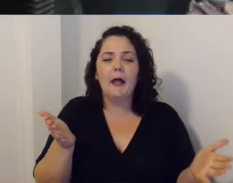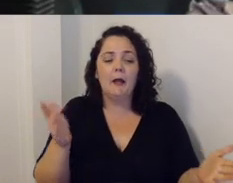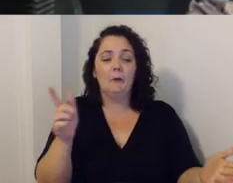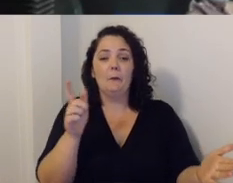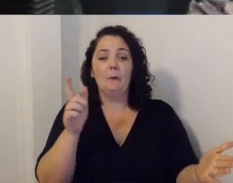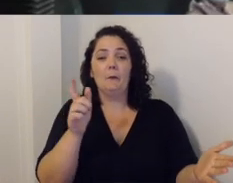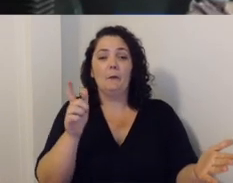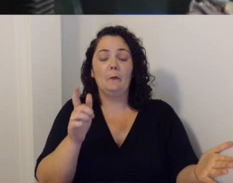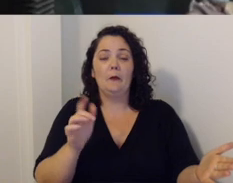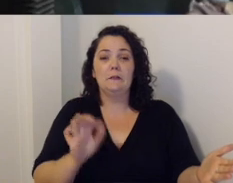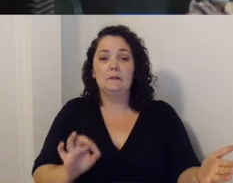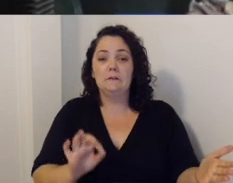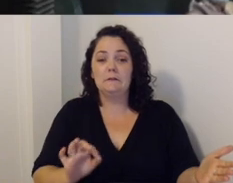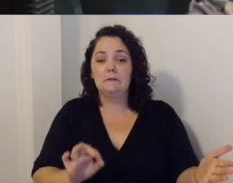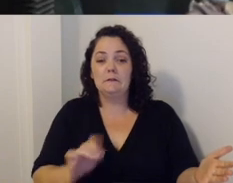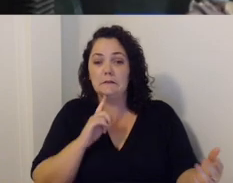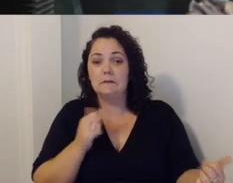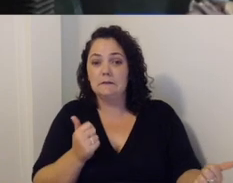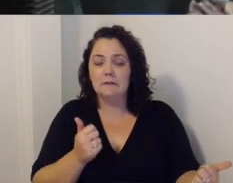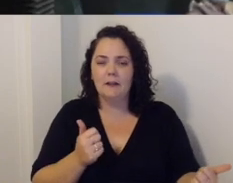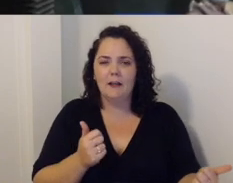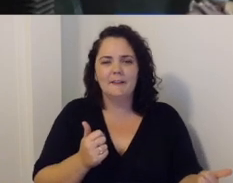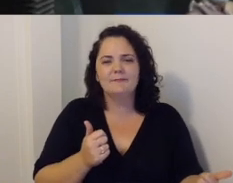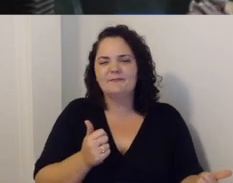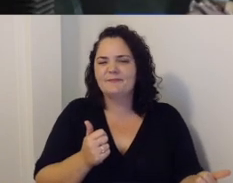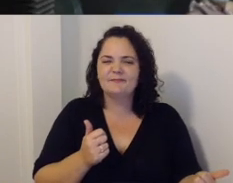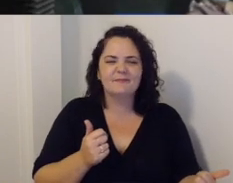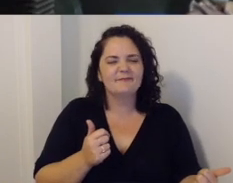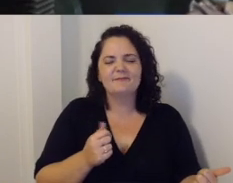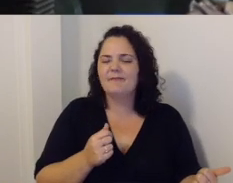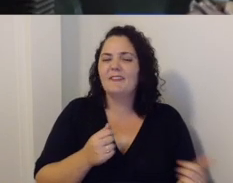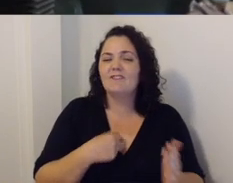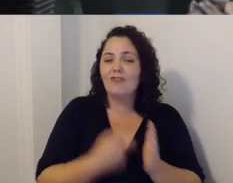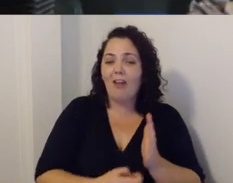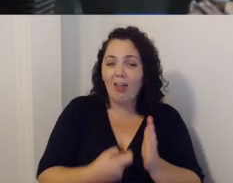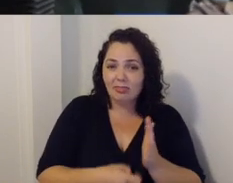recommend that. Generally the best way to take care of your drawings are to put cover sheets over them